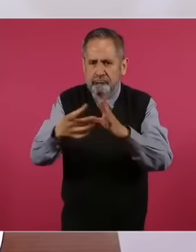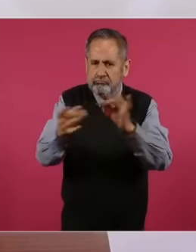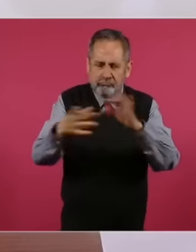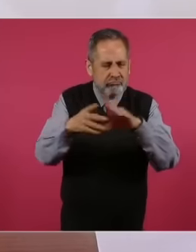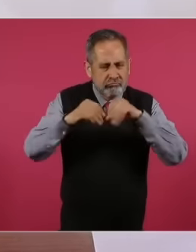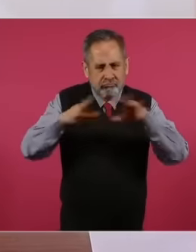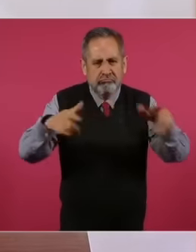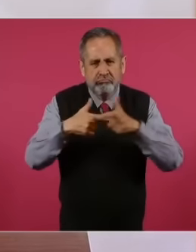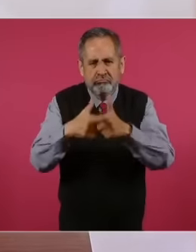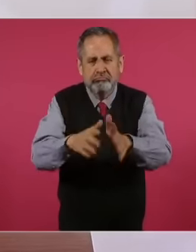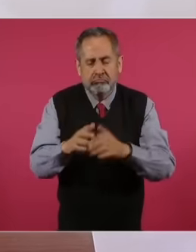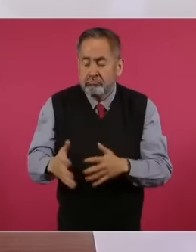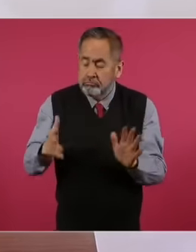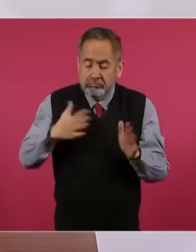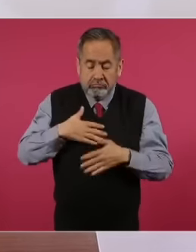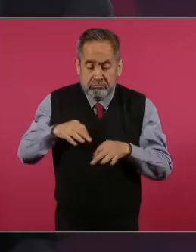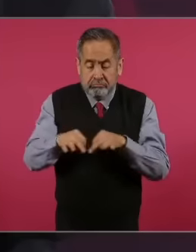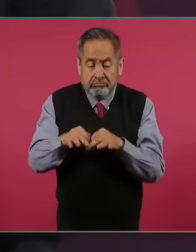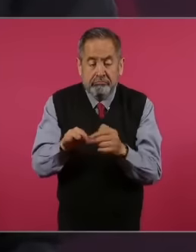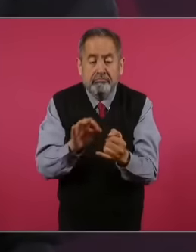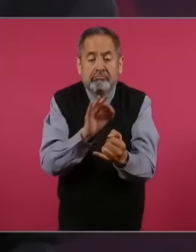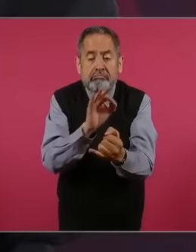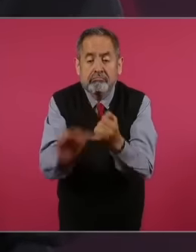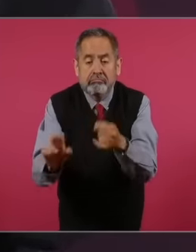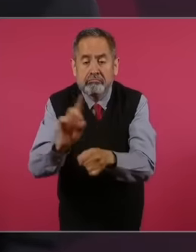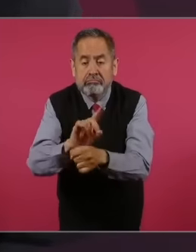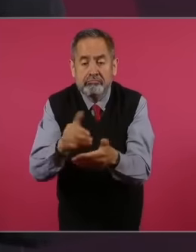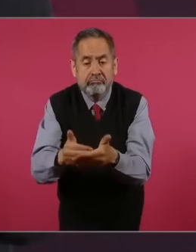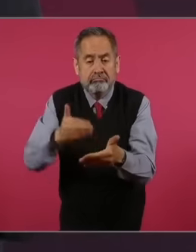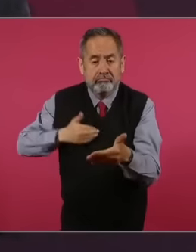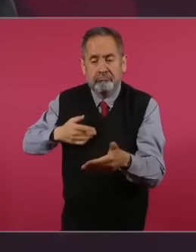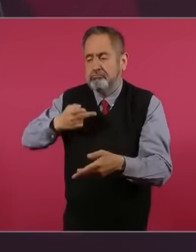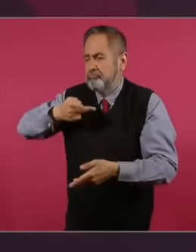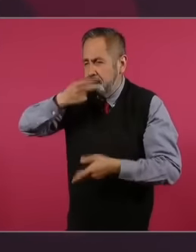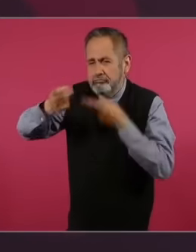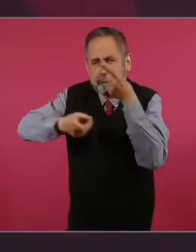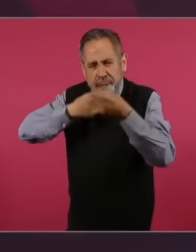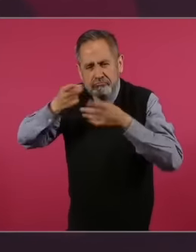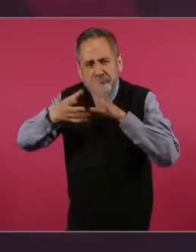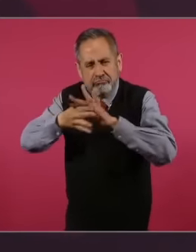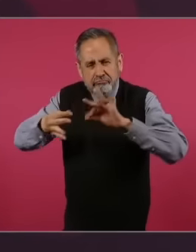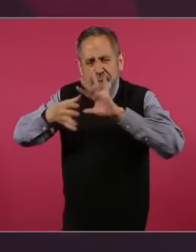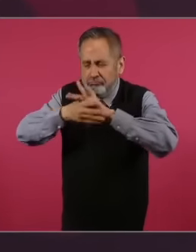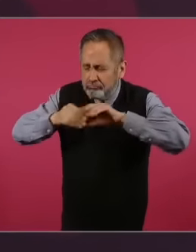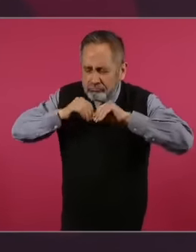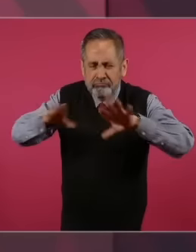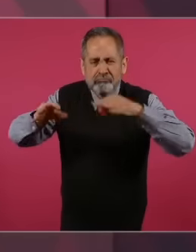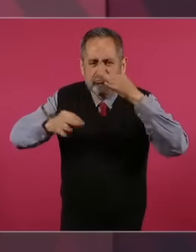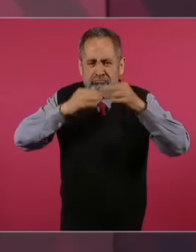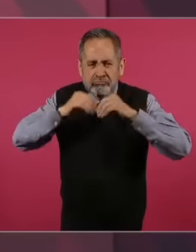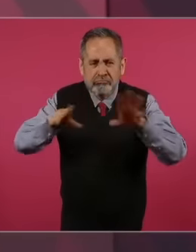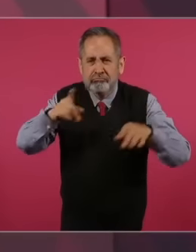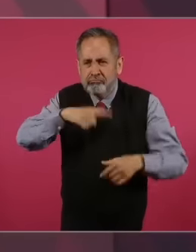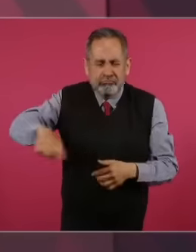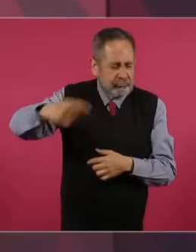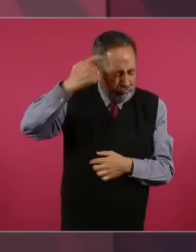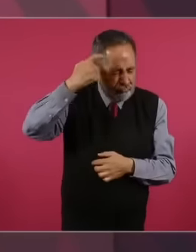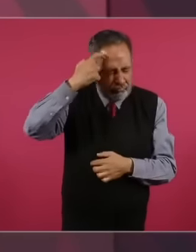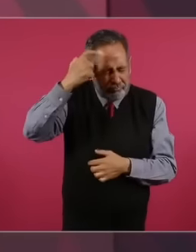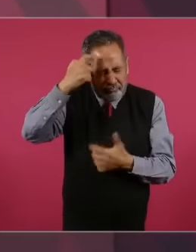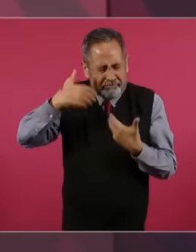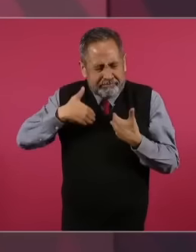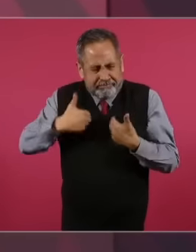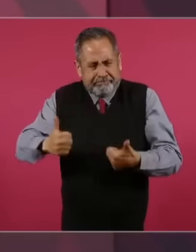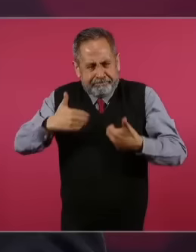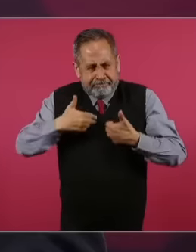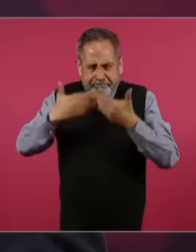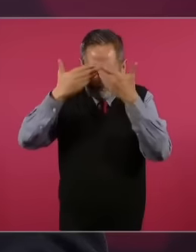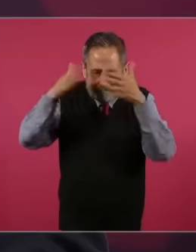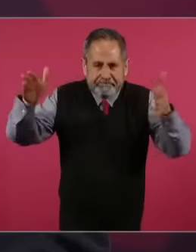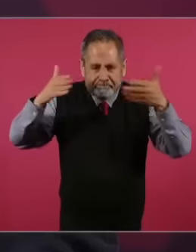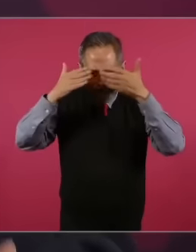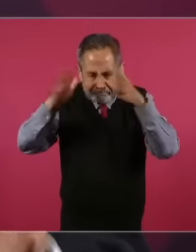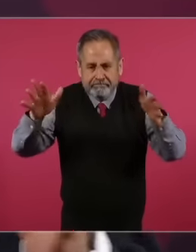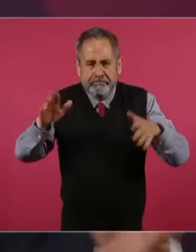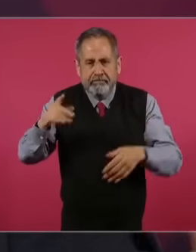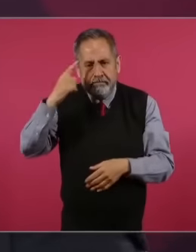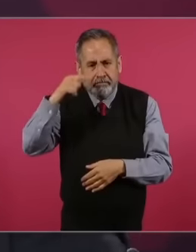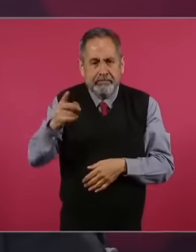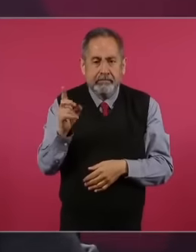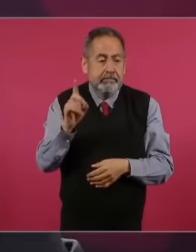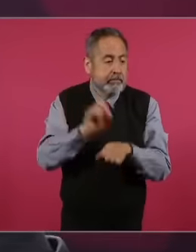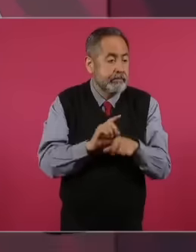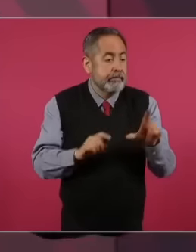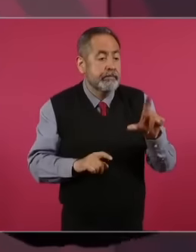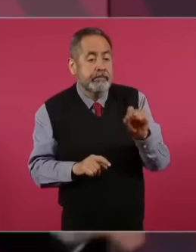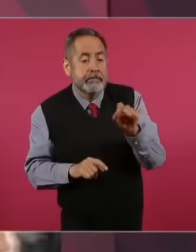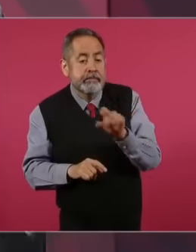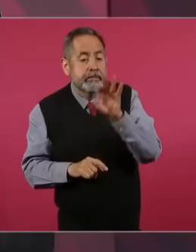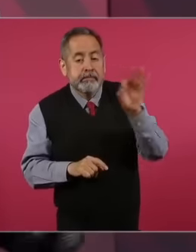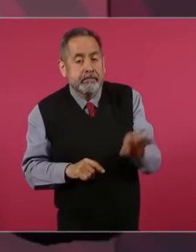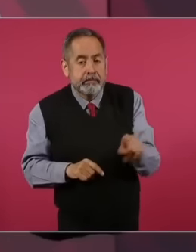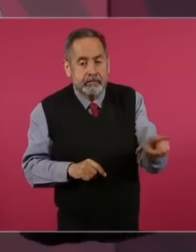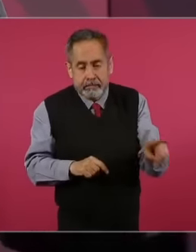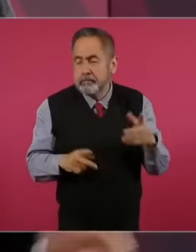because my job until the last day is to raise awareness so that that 20% because there are people